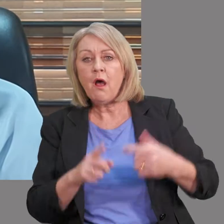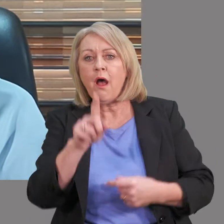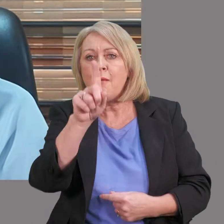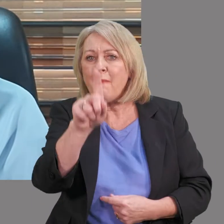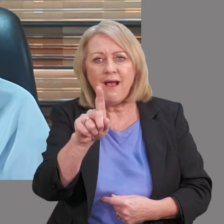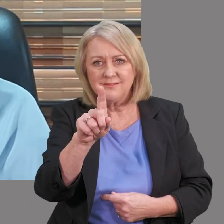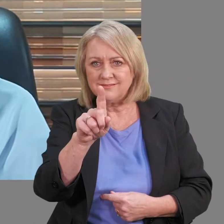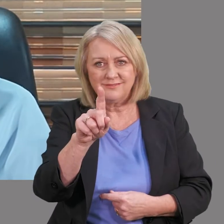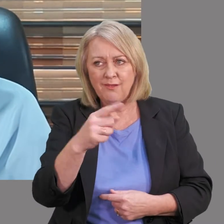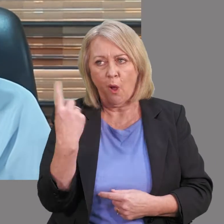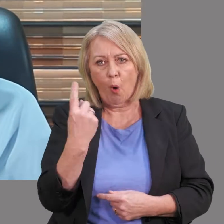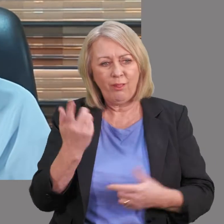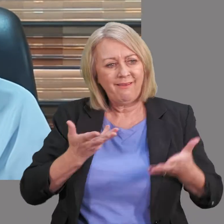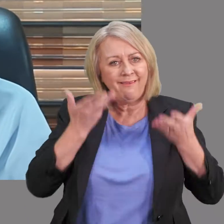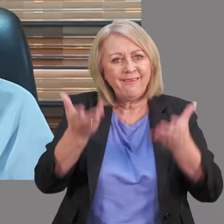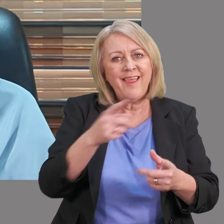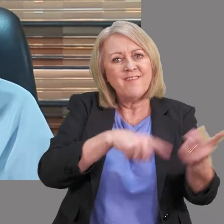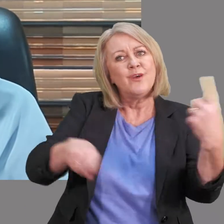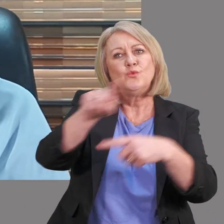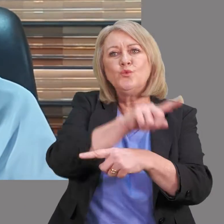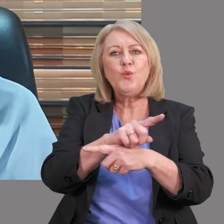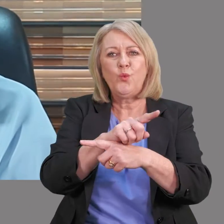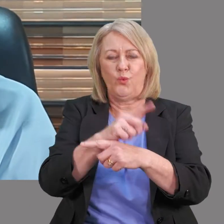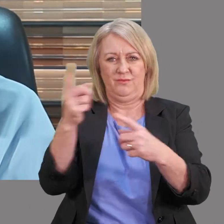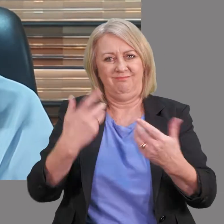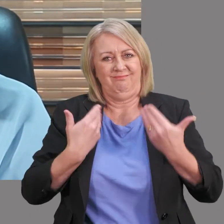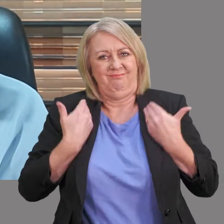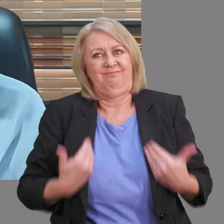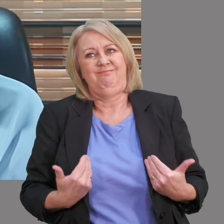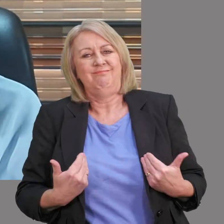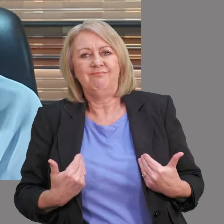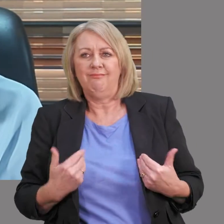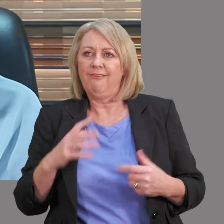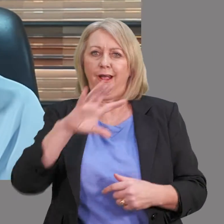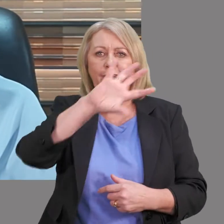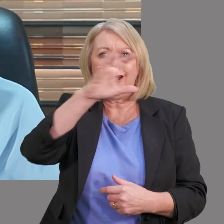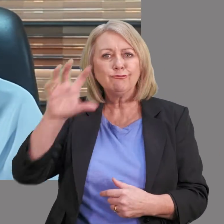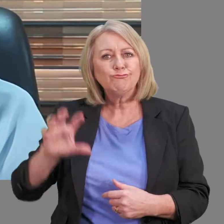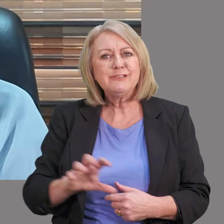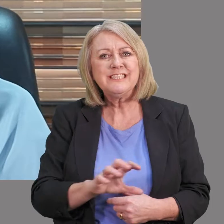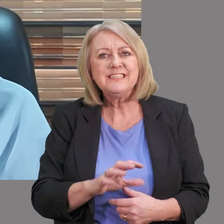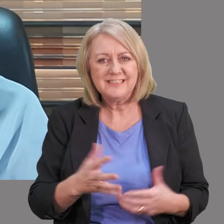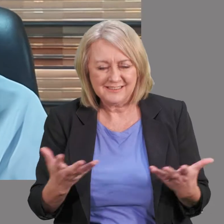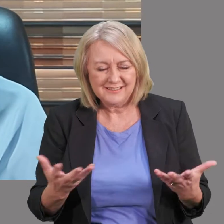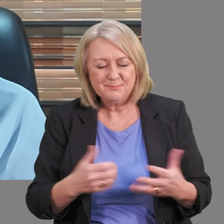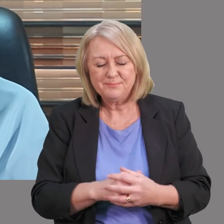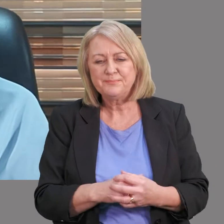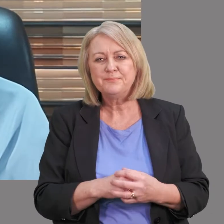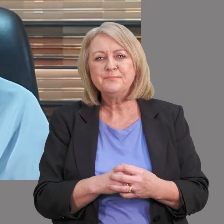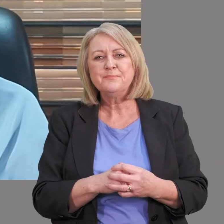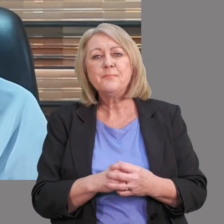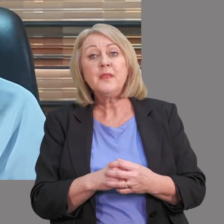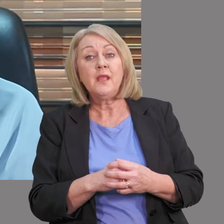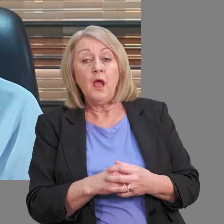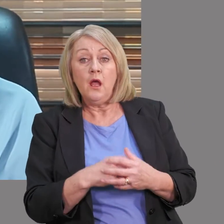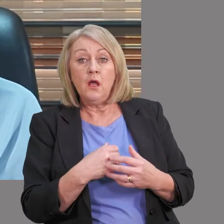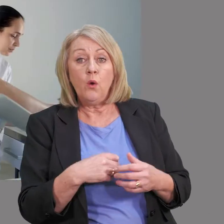these conditions, but they were developed and tailored for high-income countries.